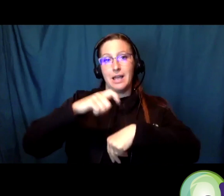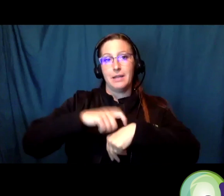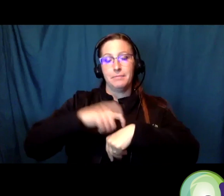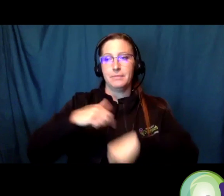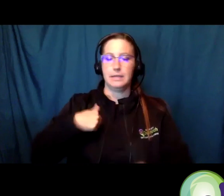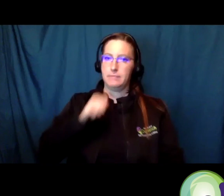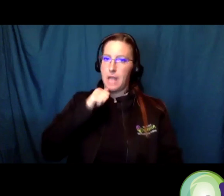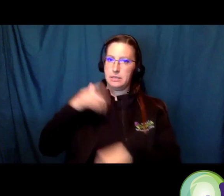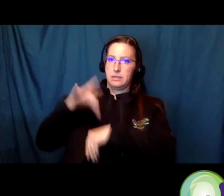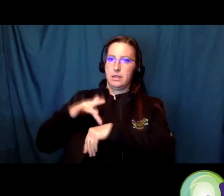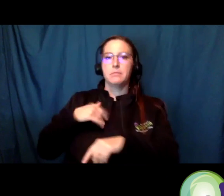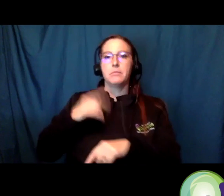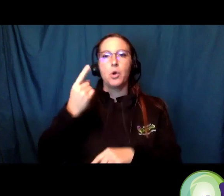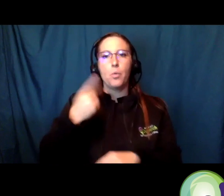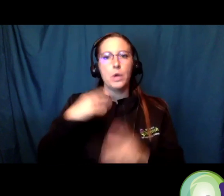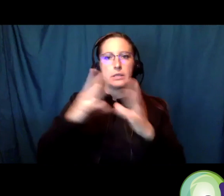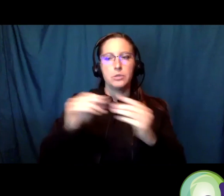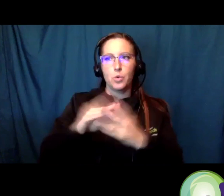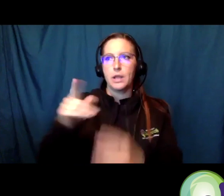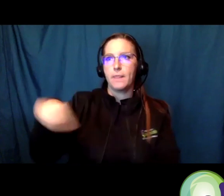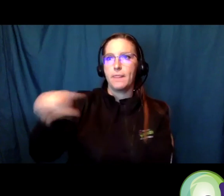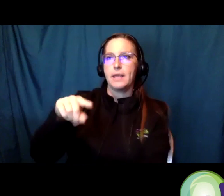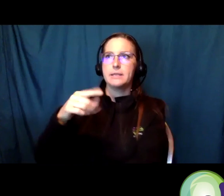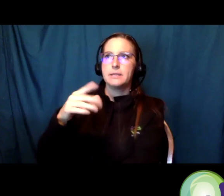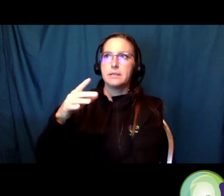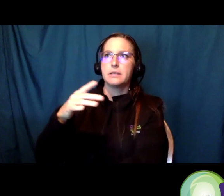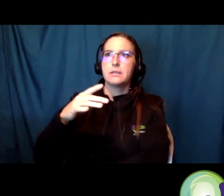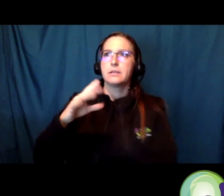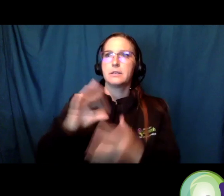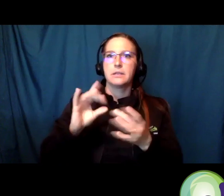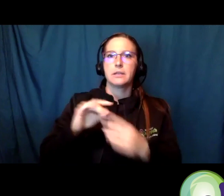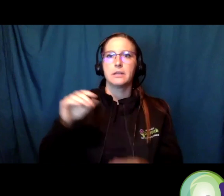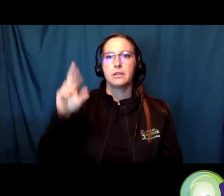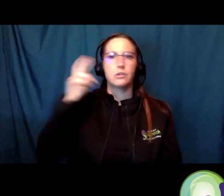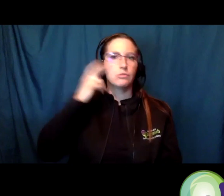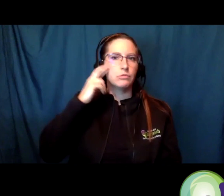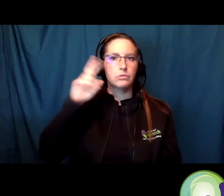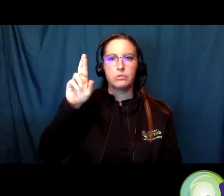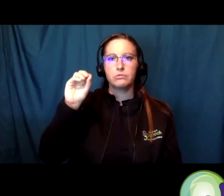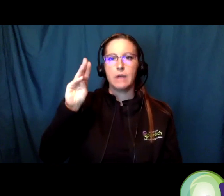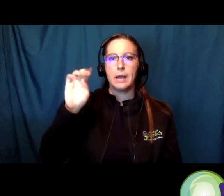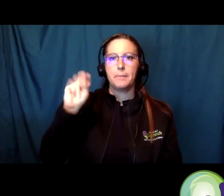they shared a story that...that our Robin Barnes is our is the teacher that